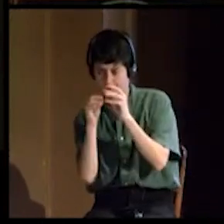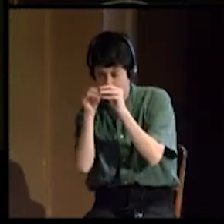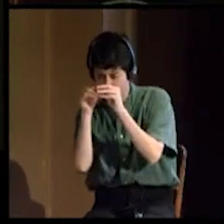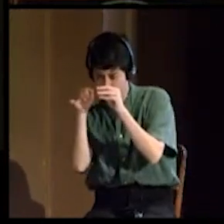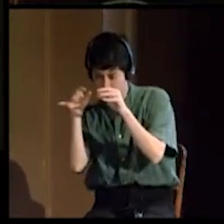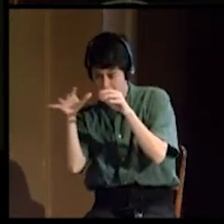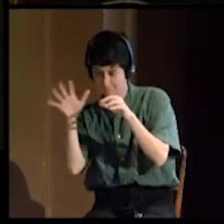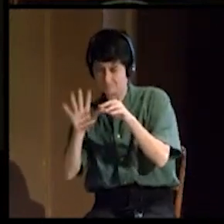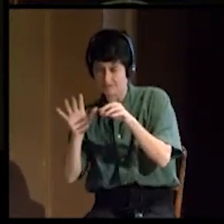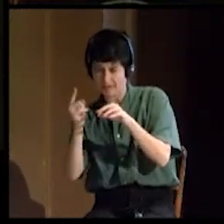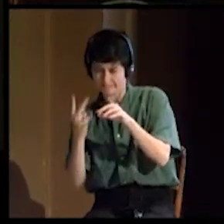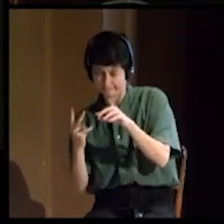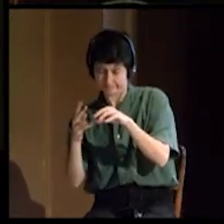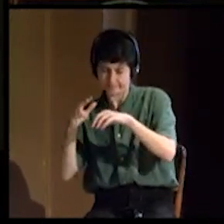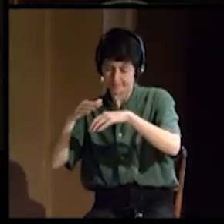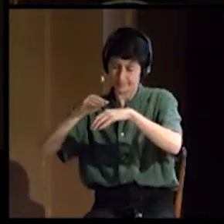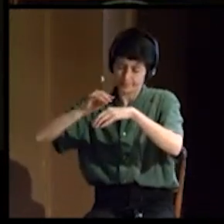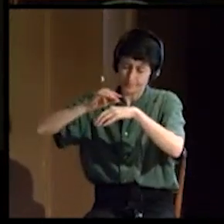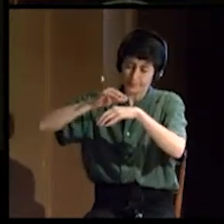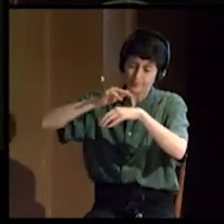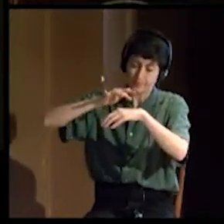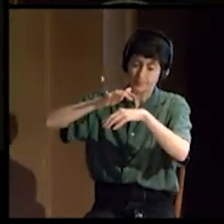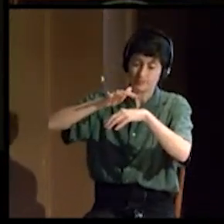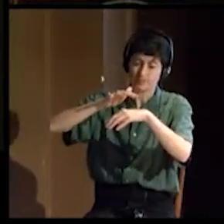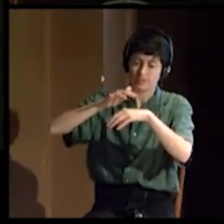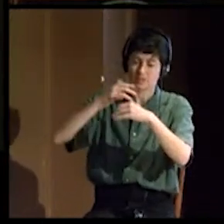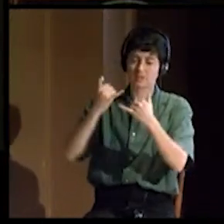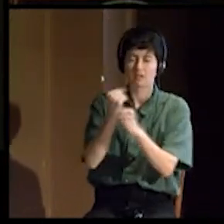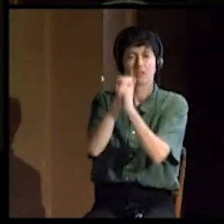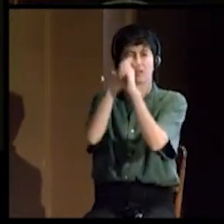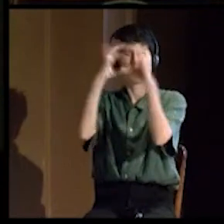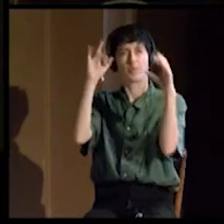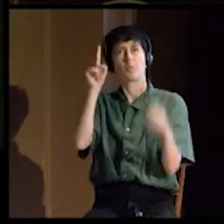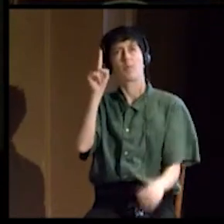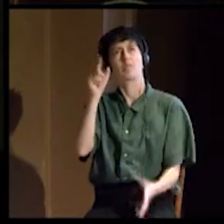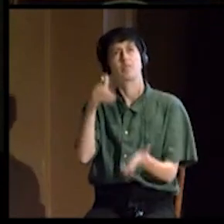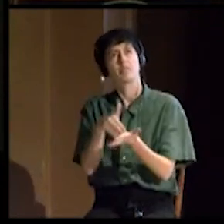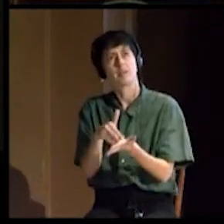kilometers, it's extremely hard to visualize, that amounts to a layer.